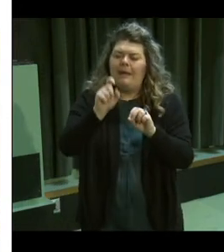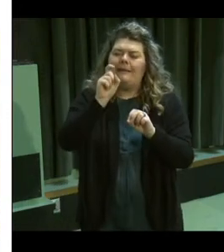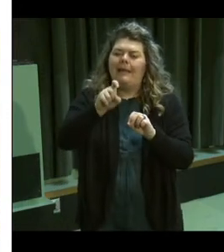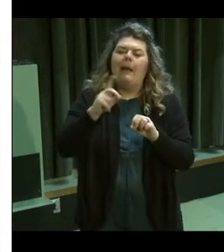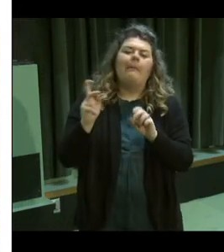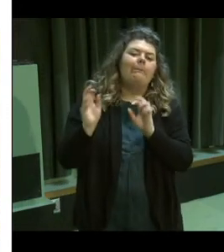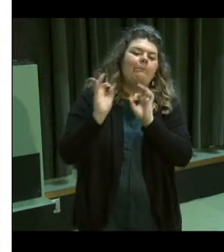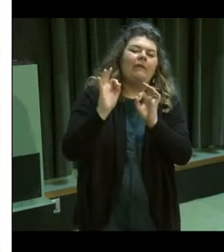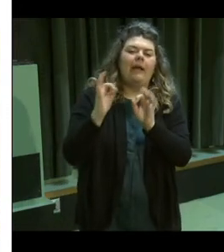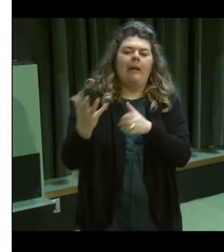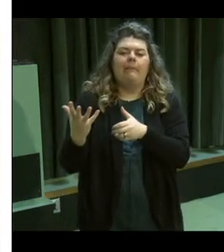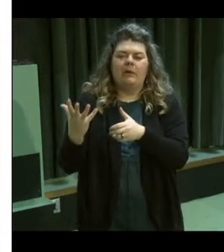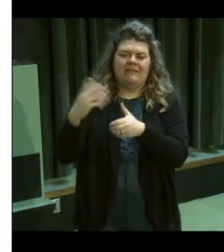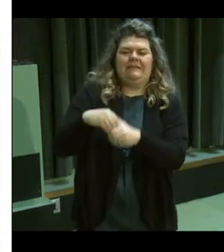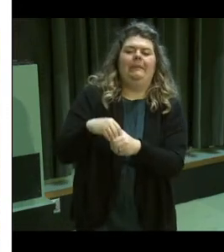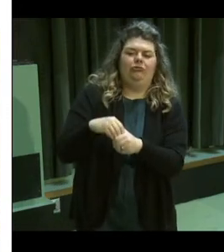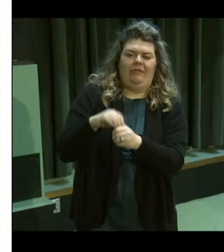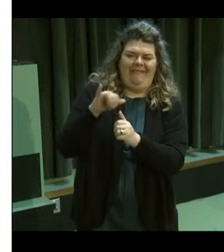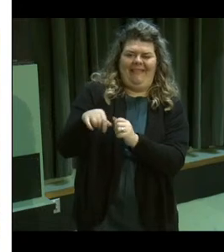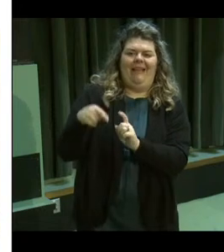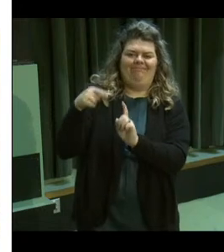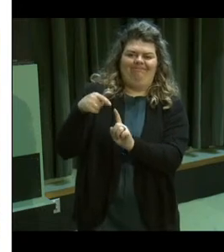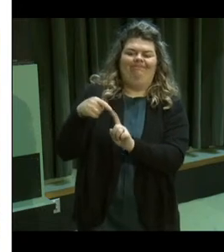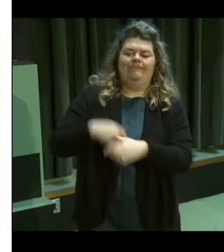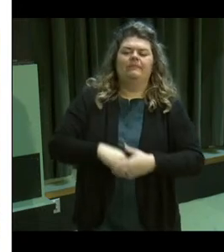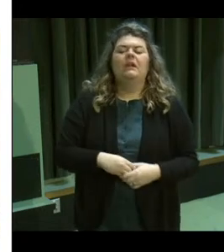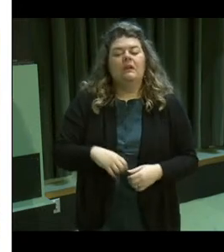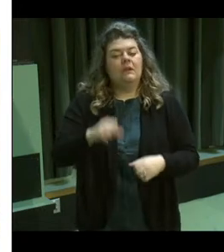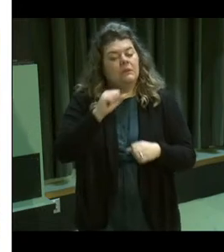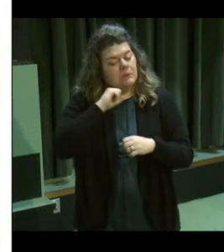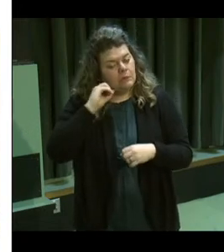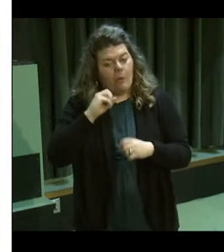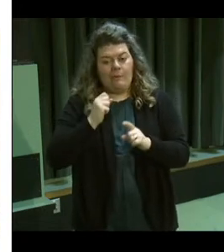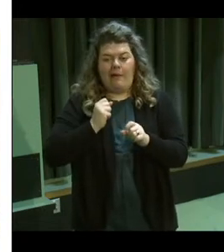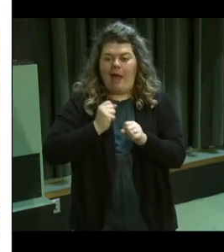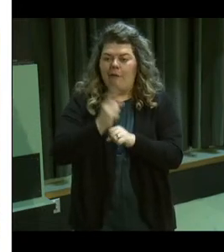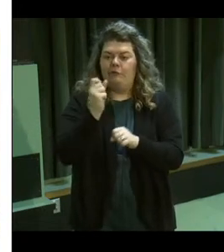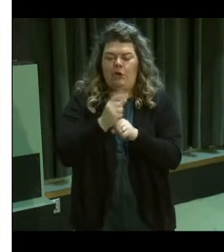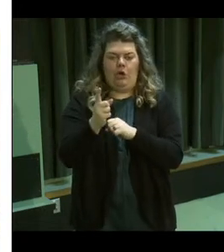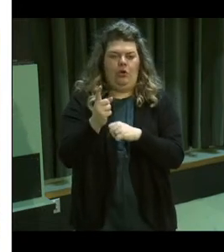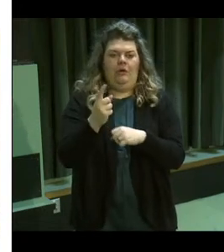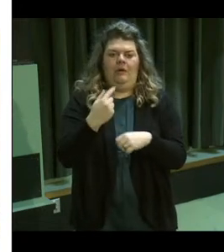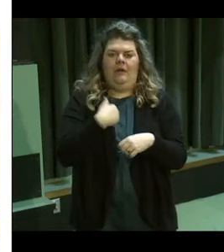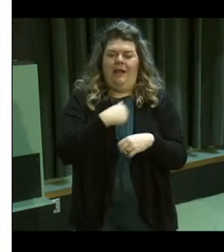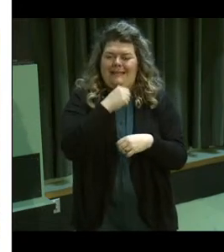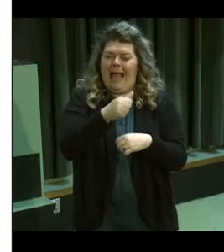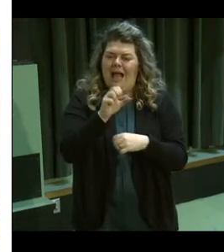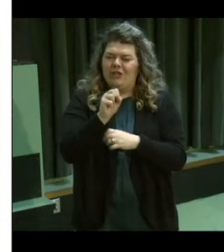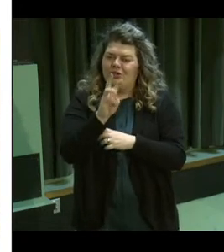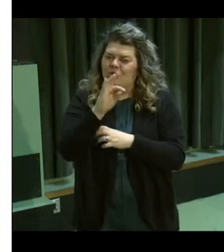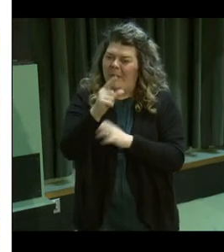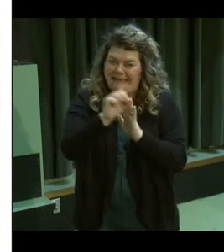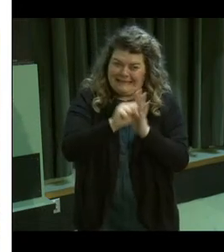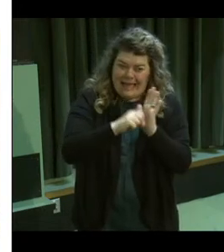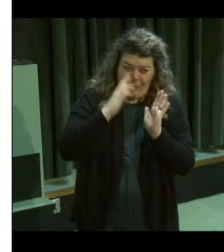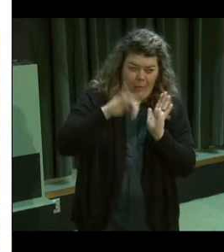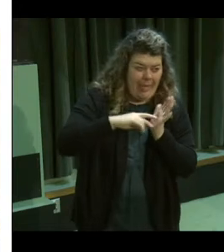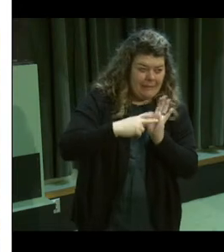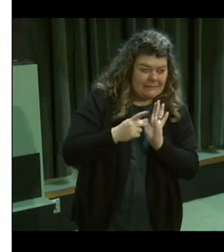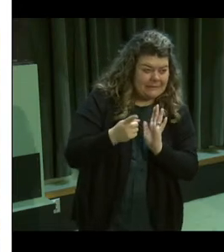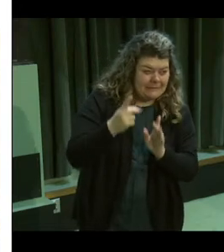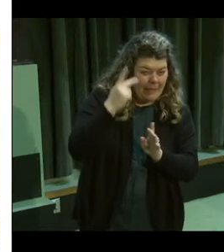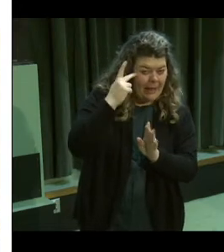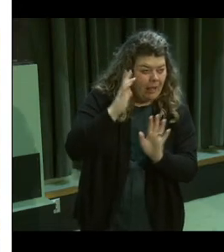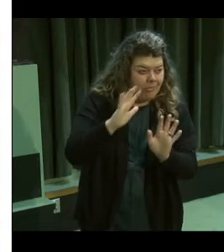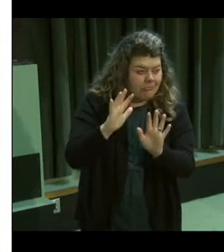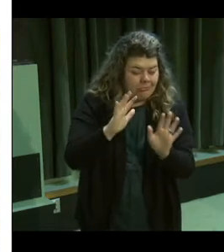participation, so every year,